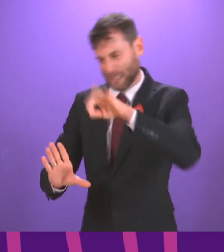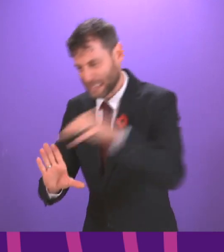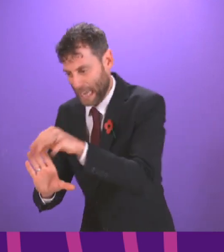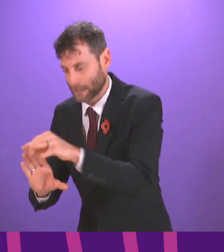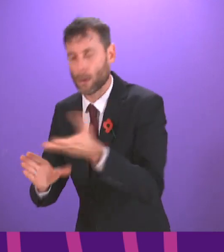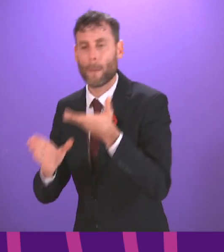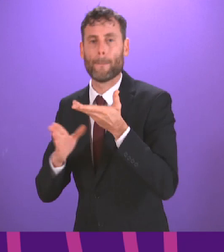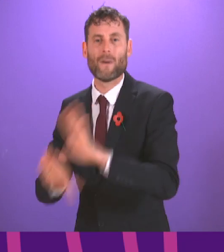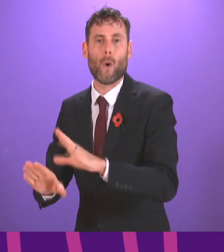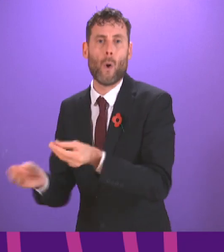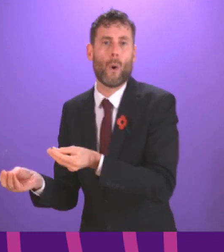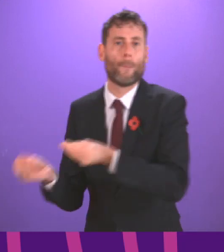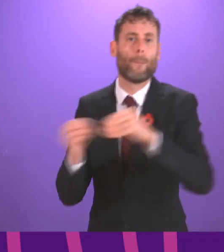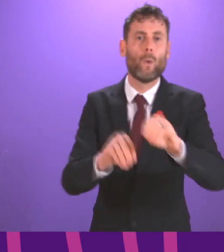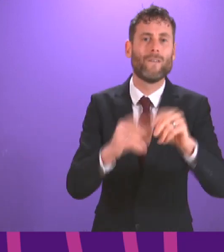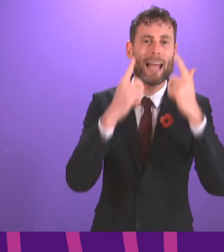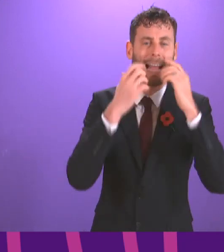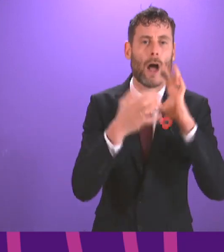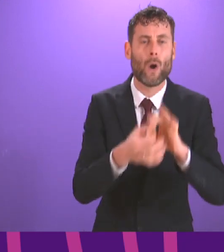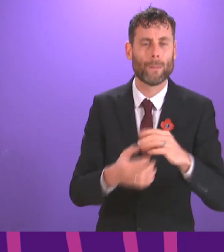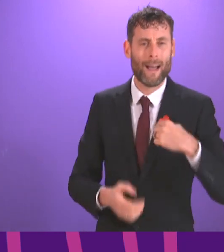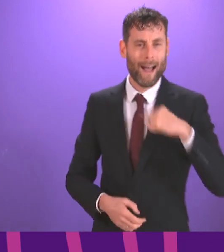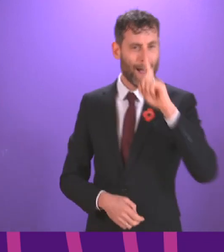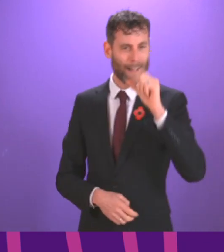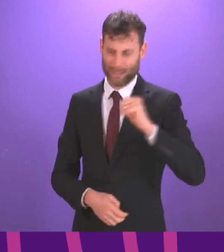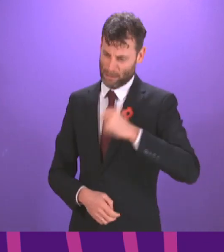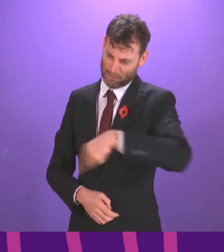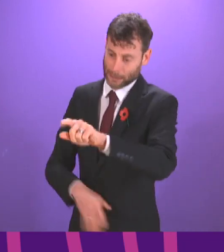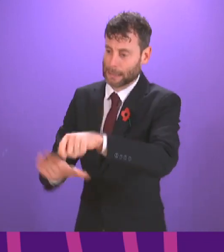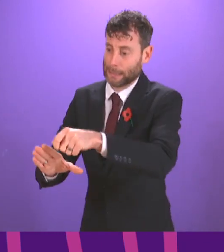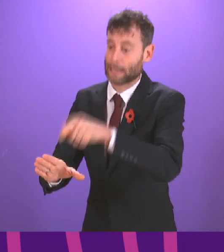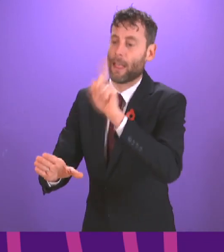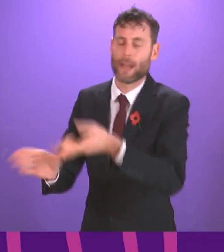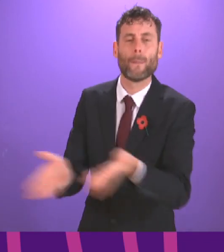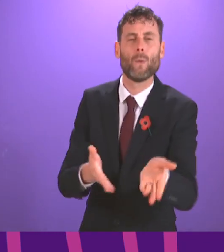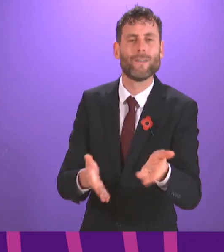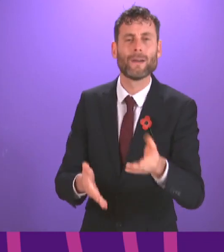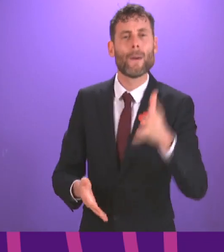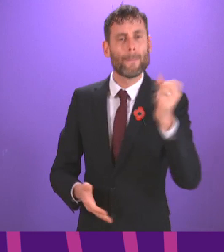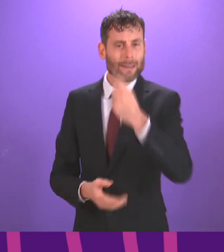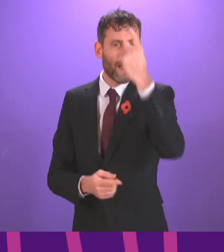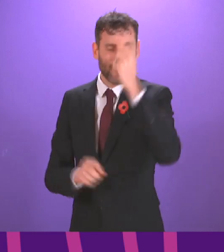I cannot countermand the decision of a clinician on that, but the policy is very clear.